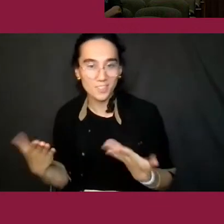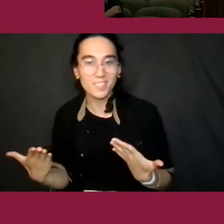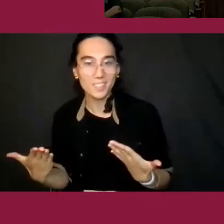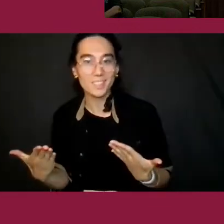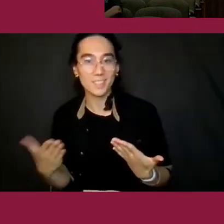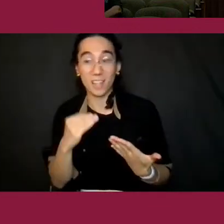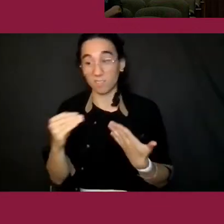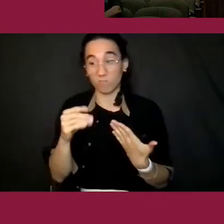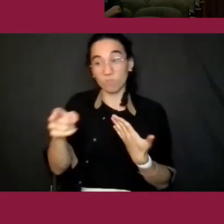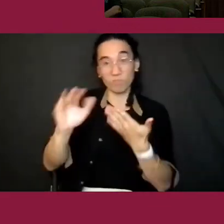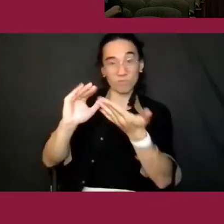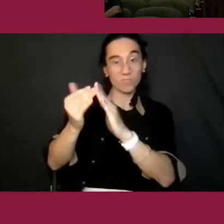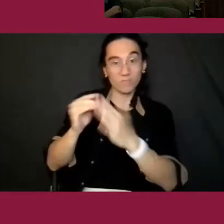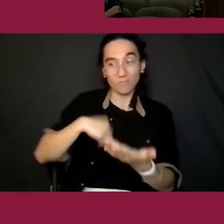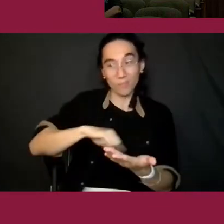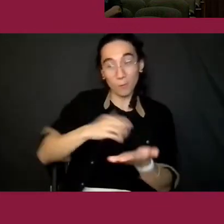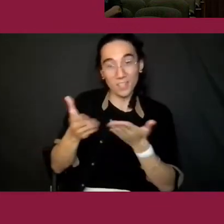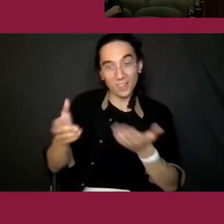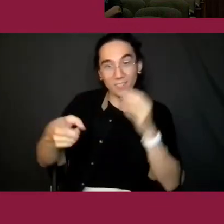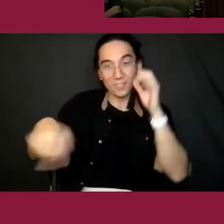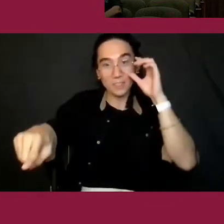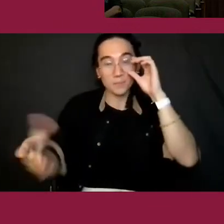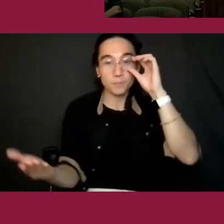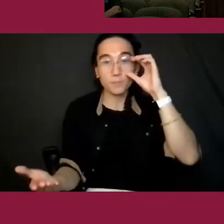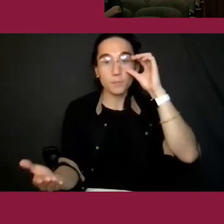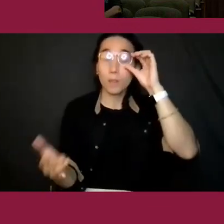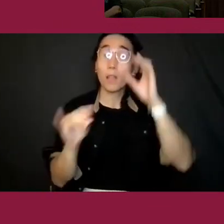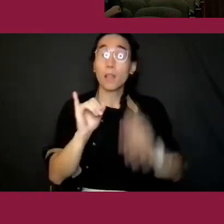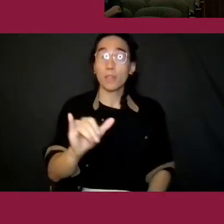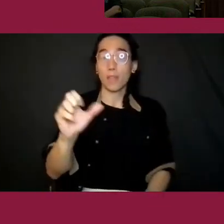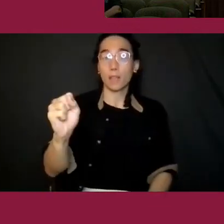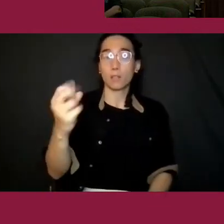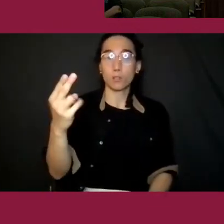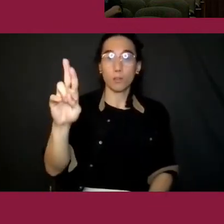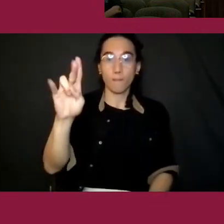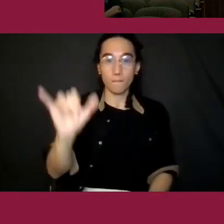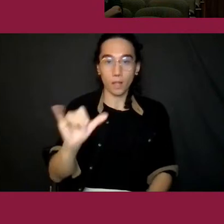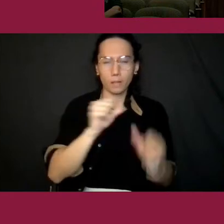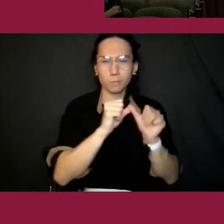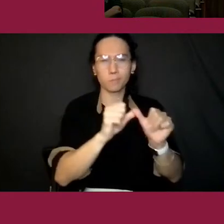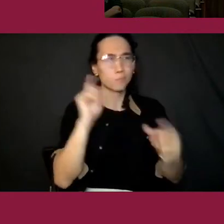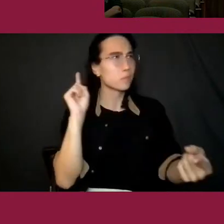The survey will be going until November, I believe. Um, we're going